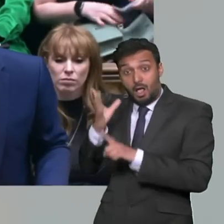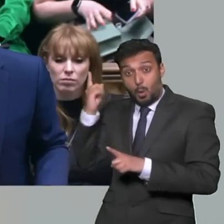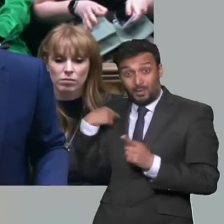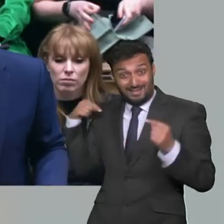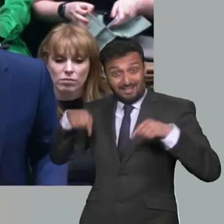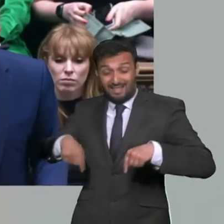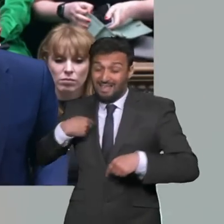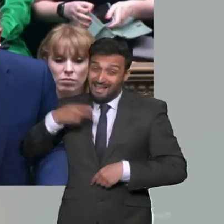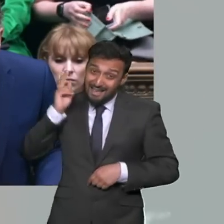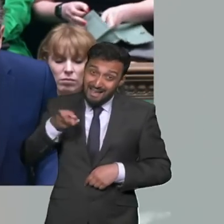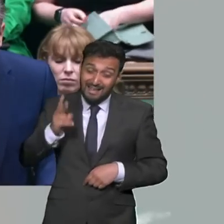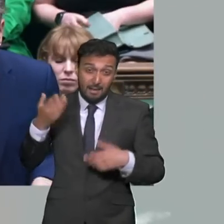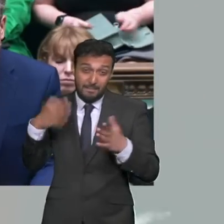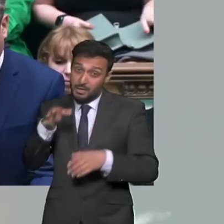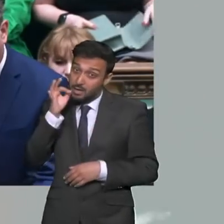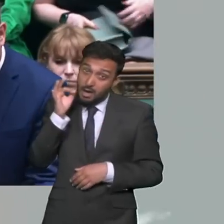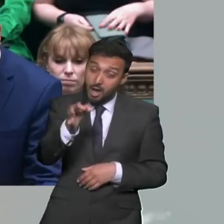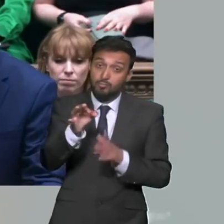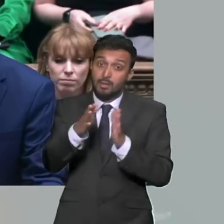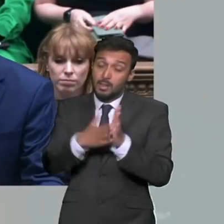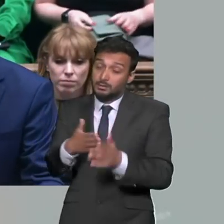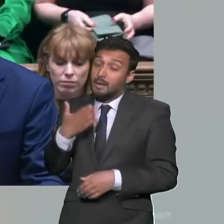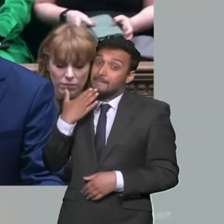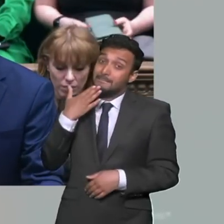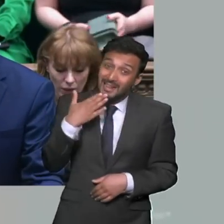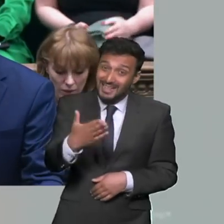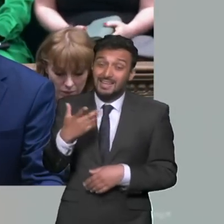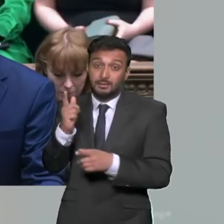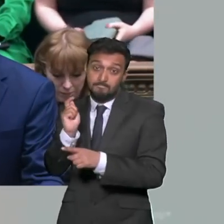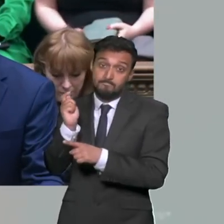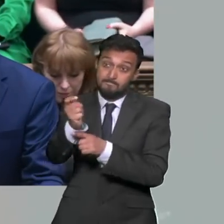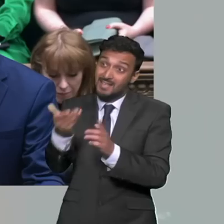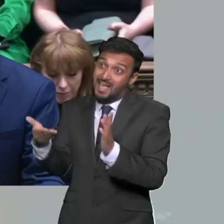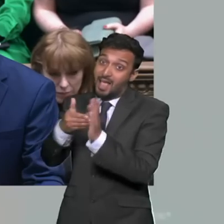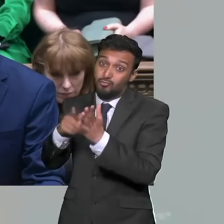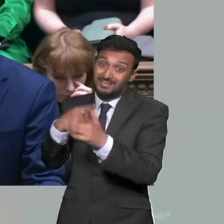plans for a windfall tax to reduce energy bills, hundreds of millions of pounds have